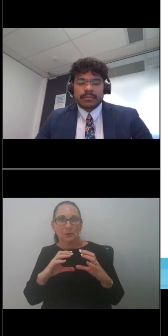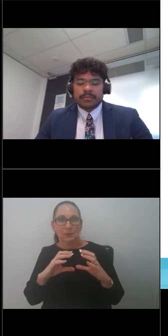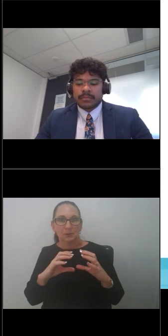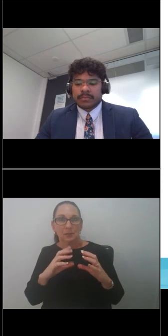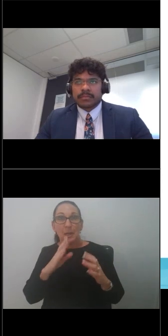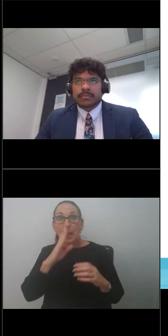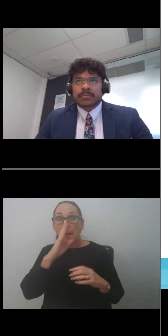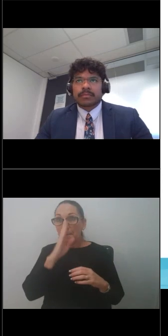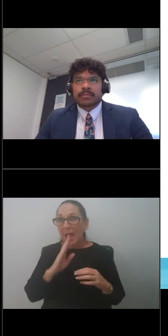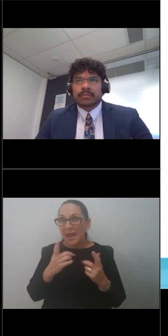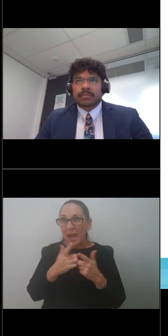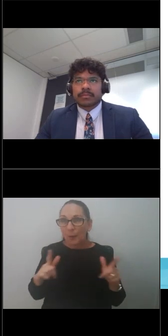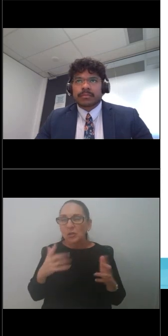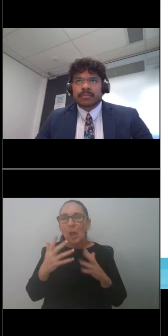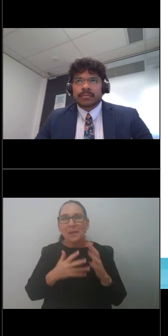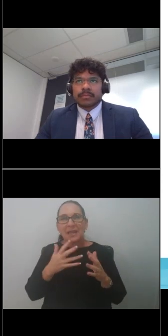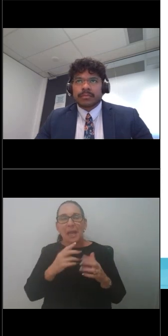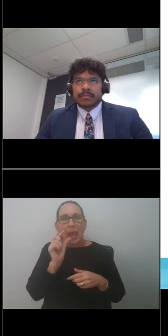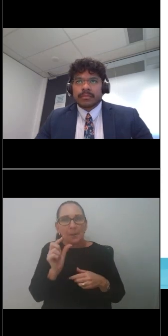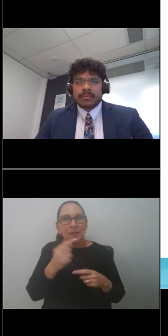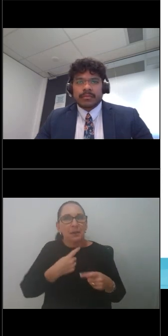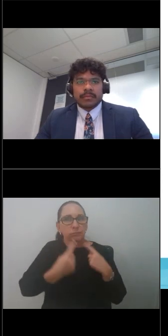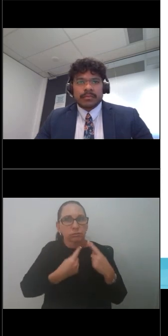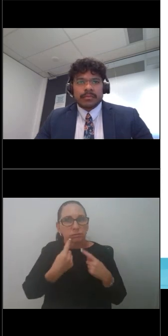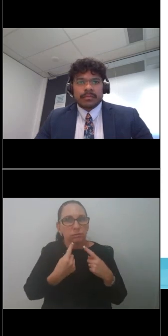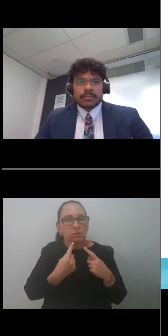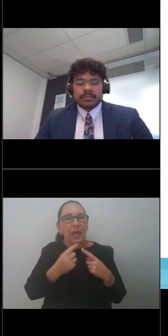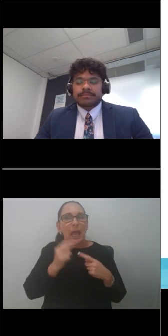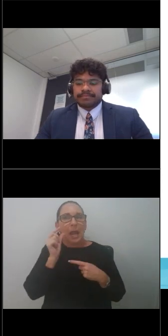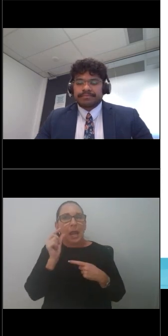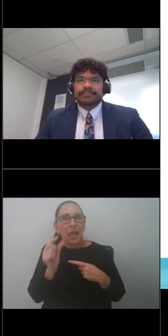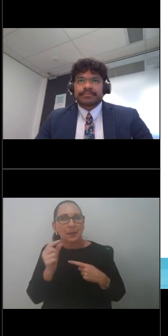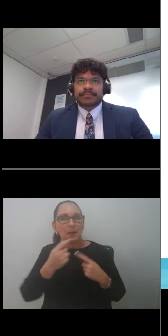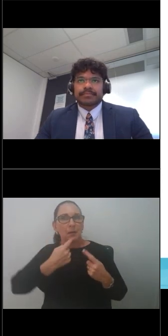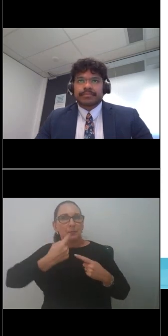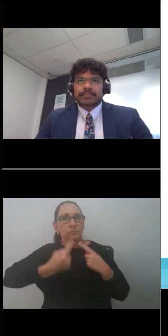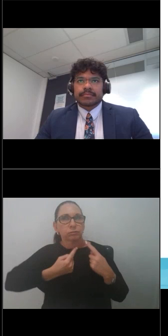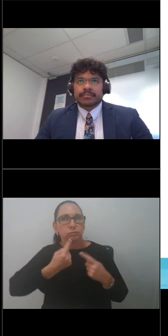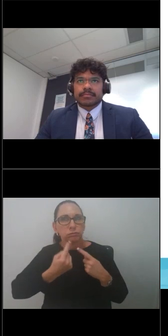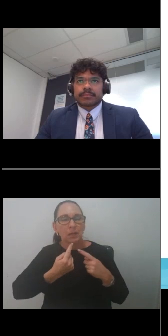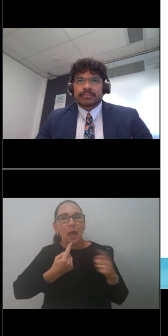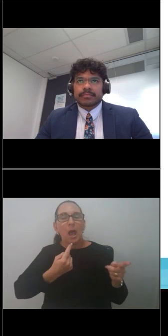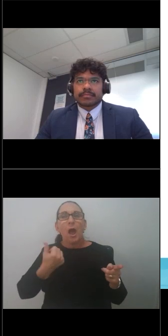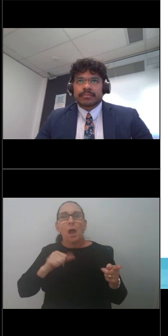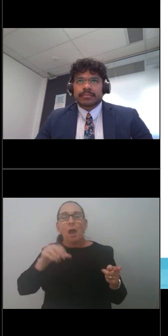smaller segments so that then people can observe to absorb it because the legal system is very